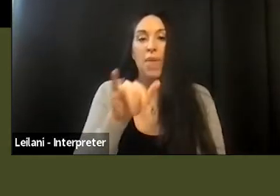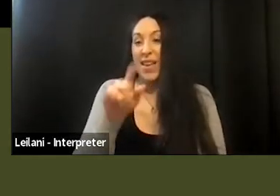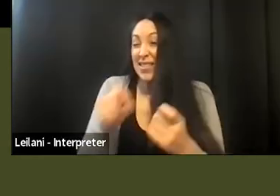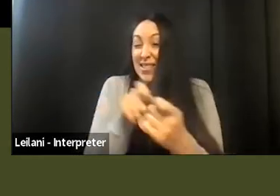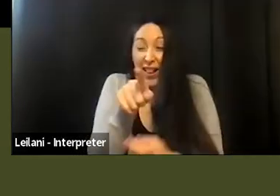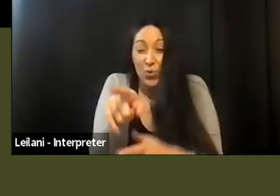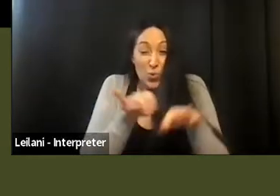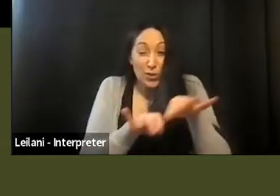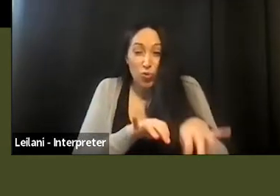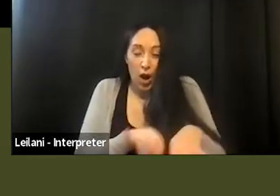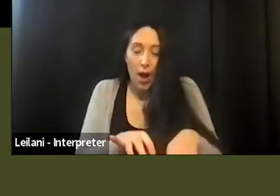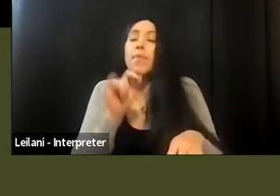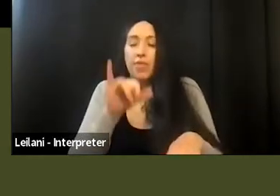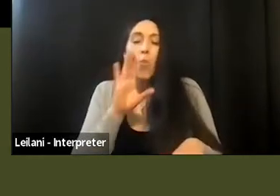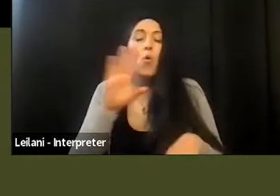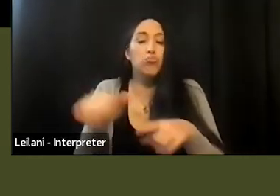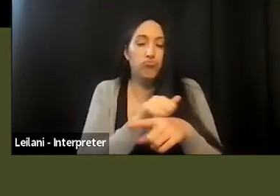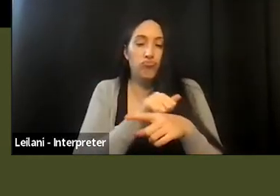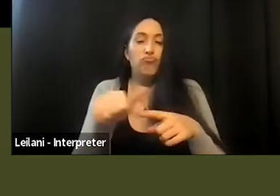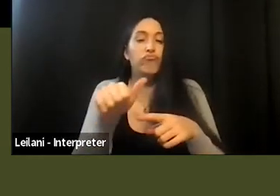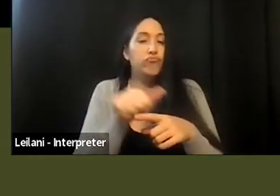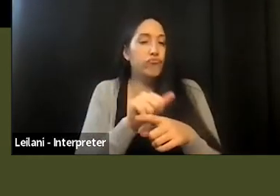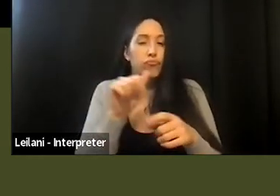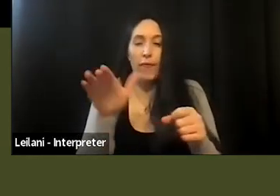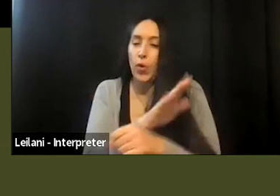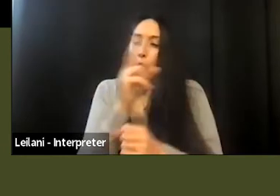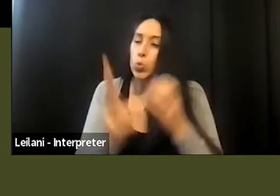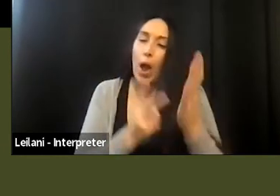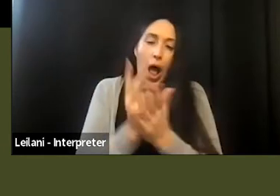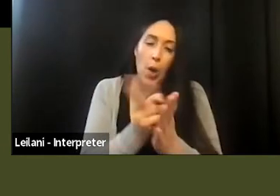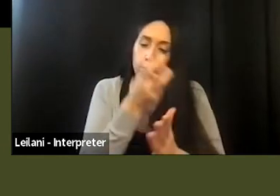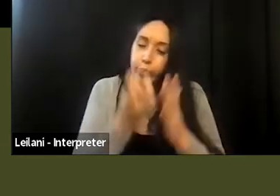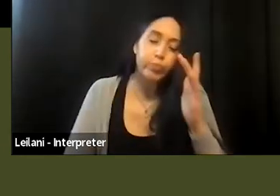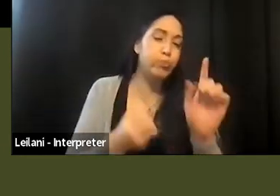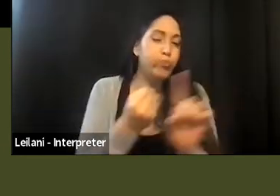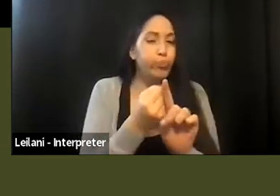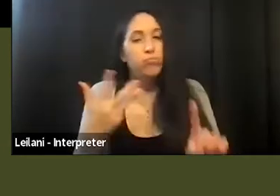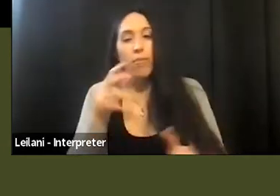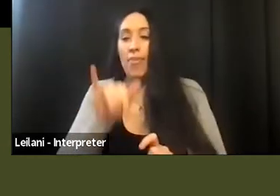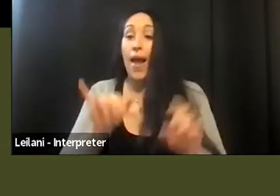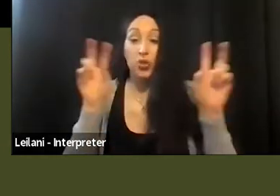We're gonna spend the whole two hours on that issue in May.